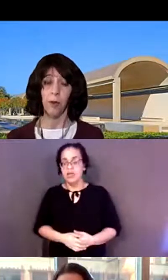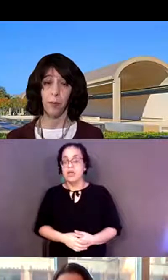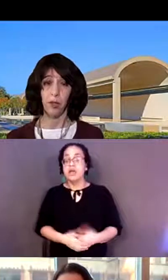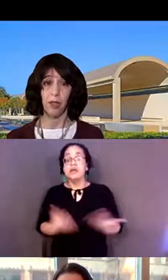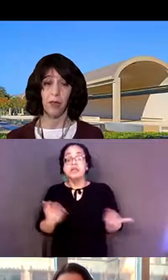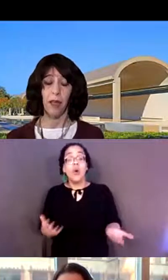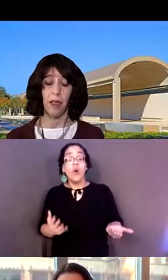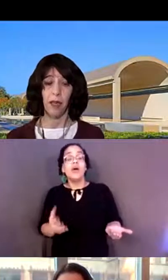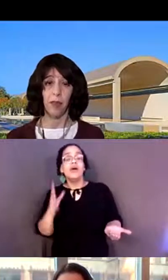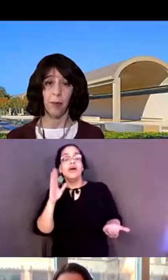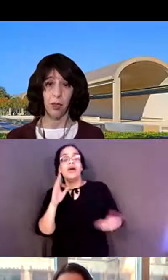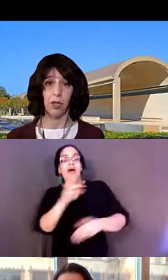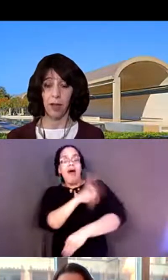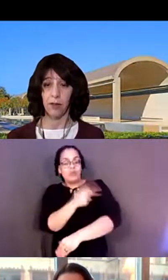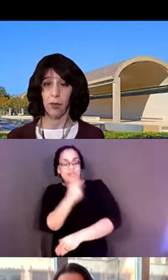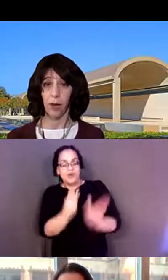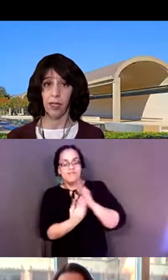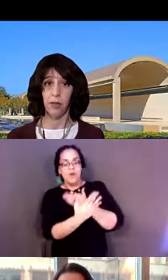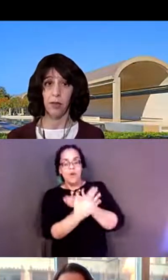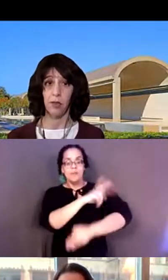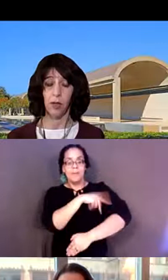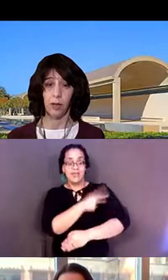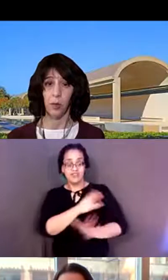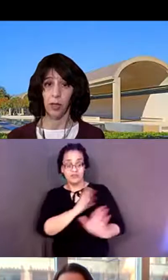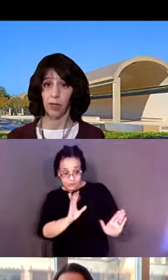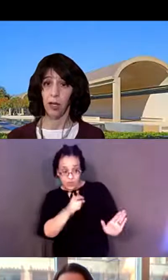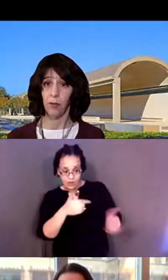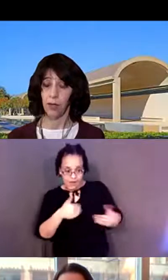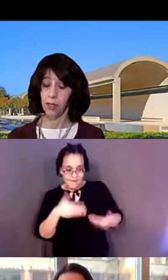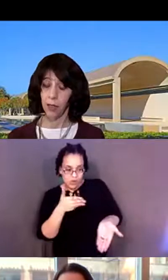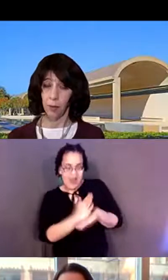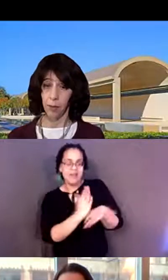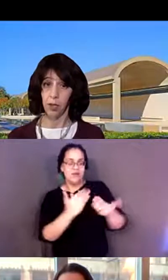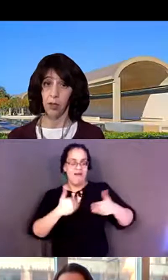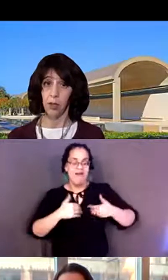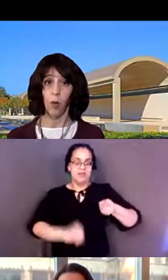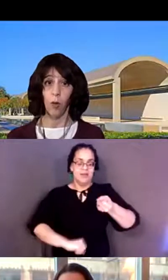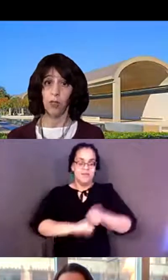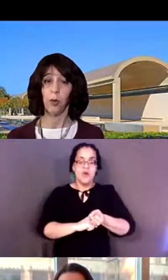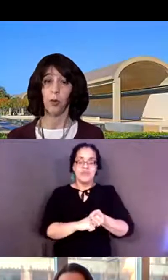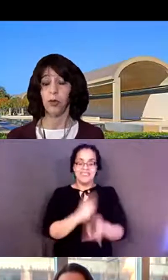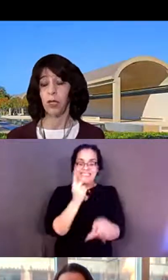patient that the patient has a right to a support care conference and then the